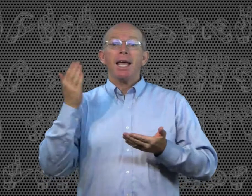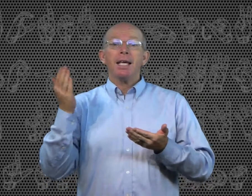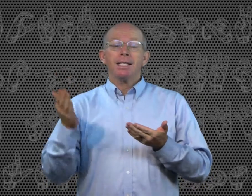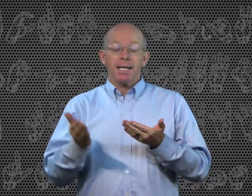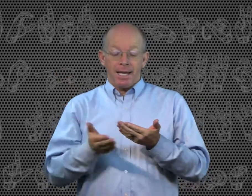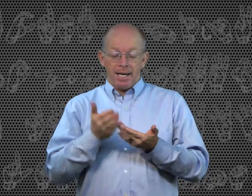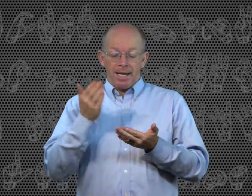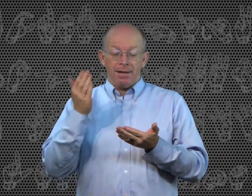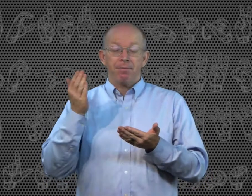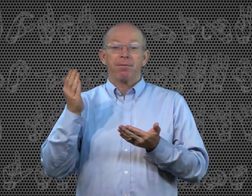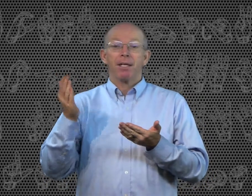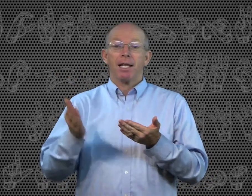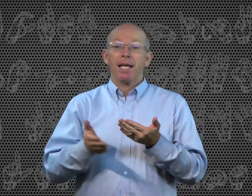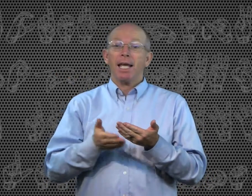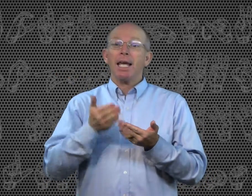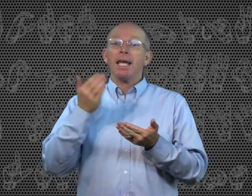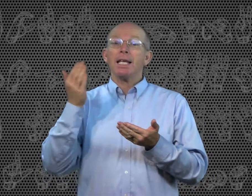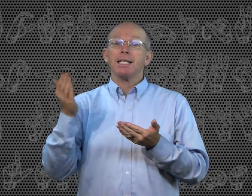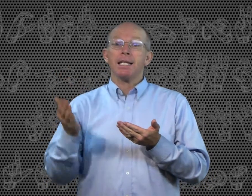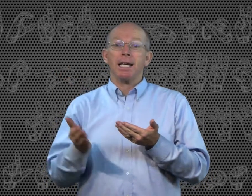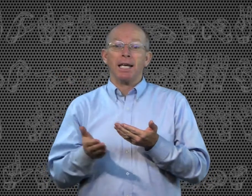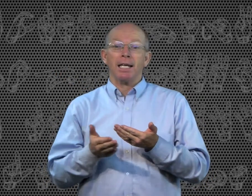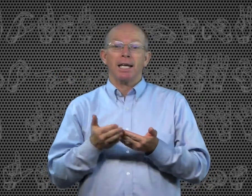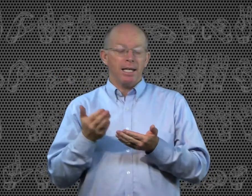EASY EASY